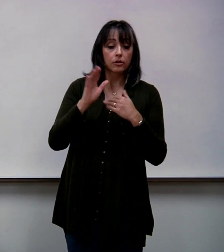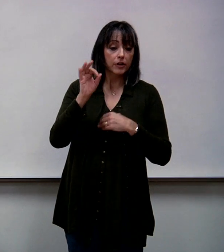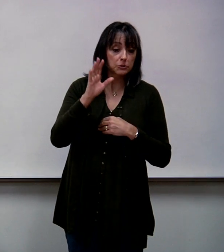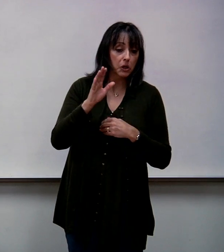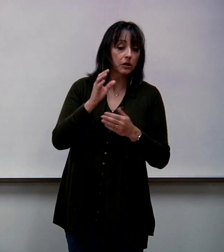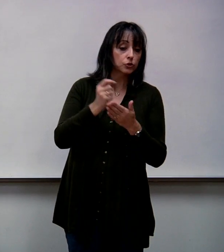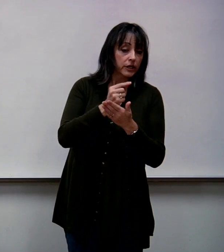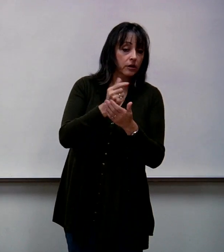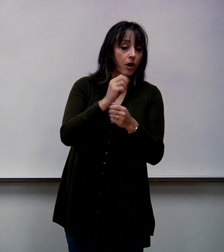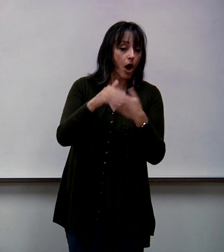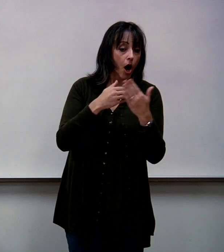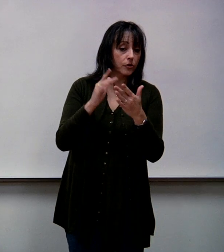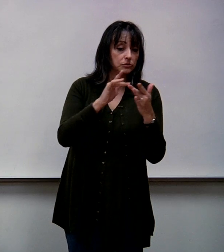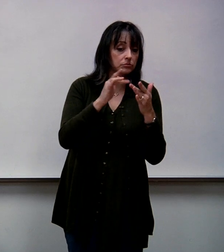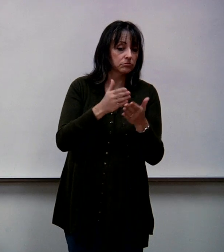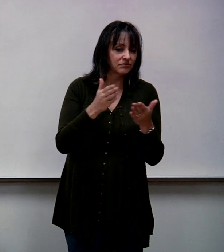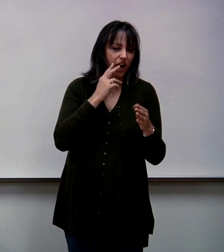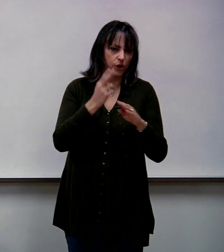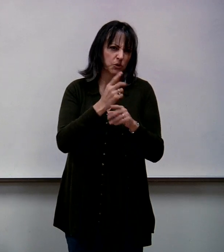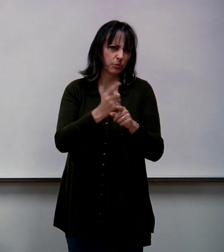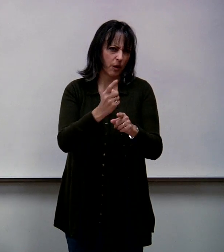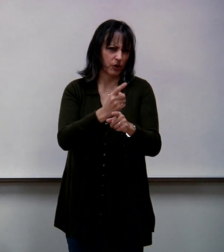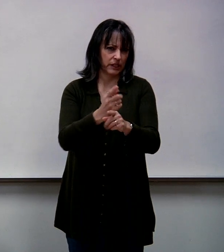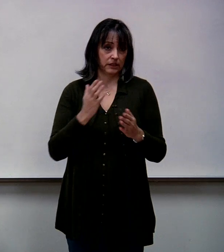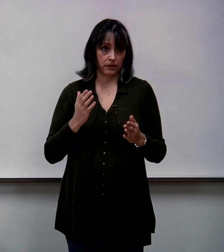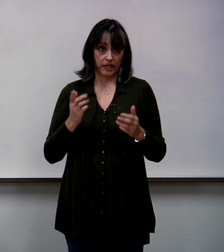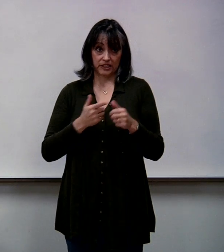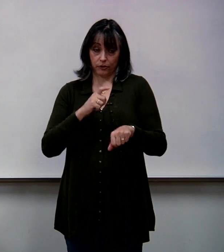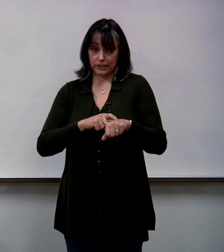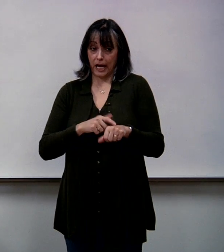This is our first foray into the 21st century